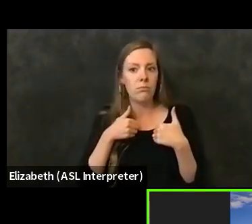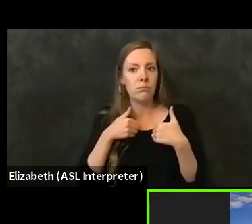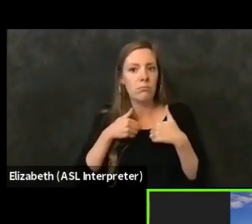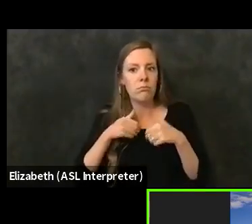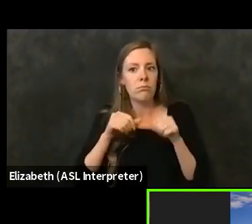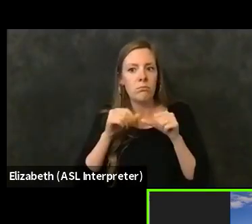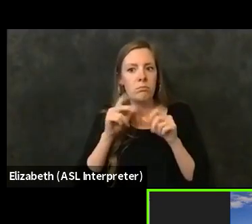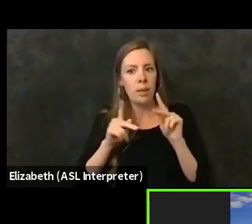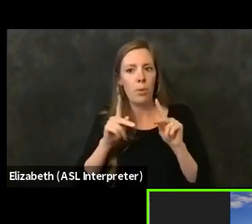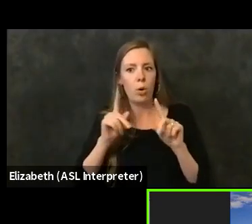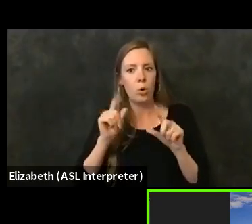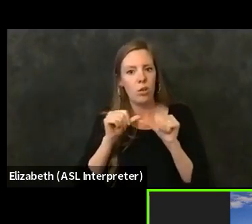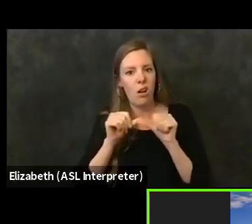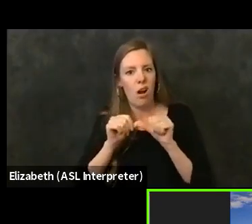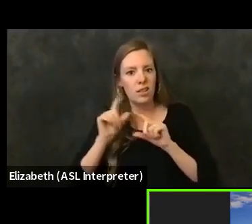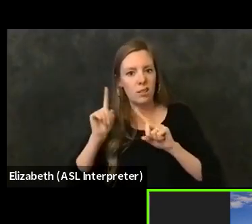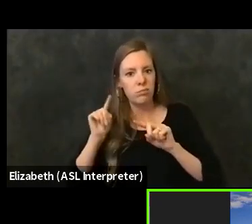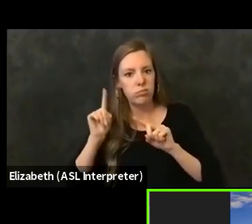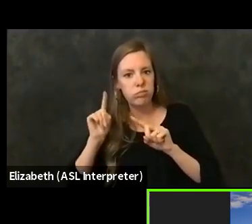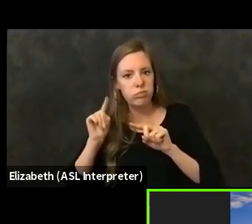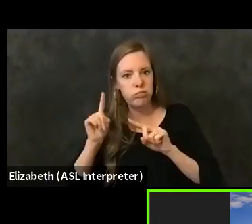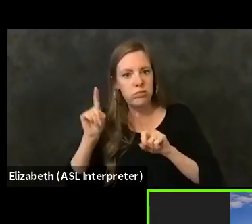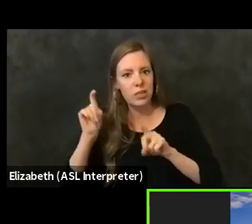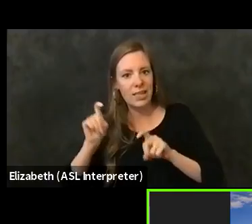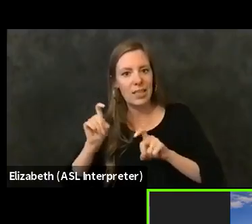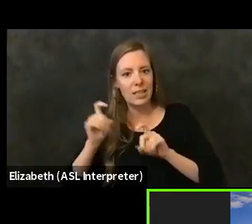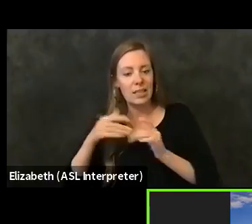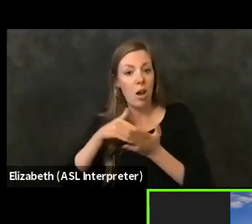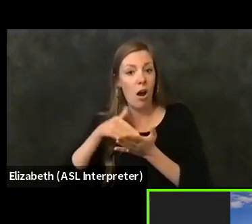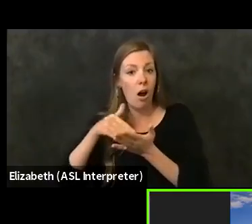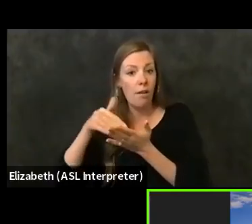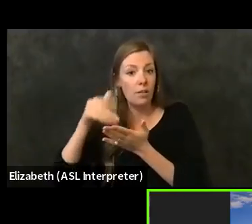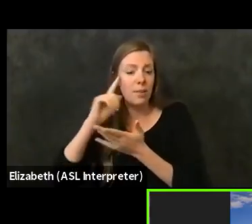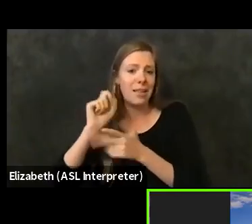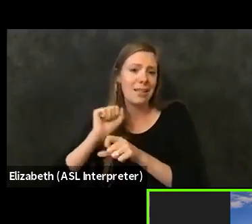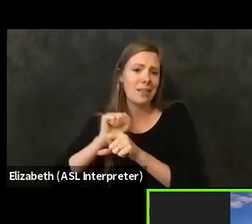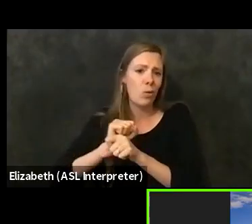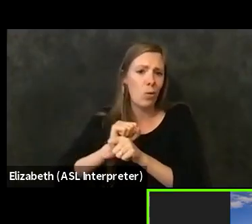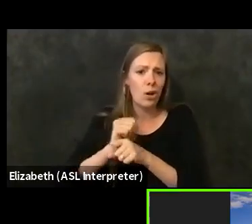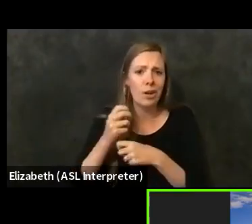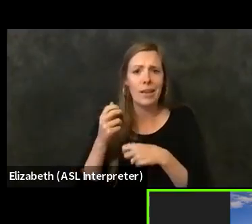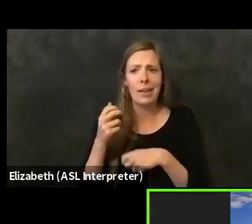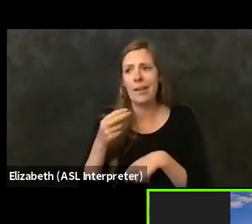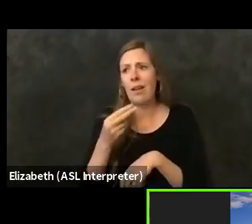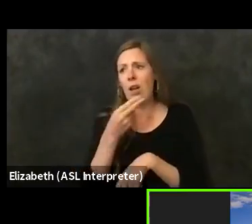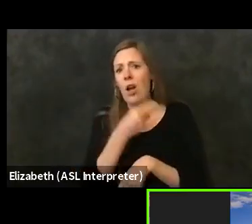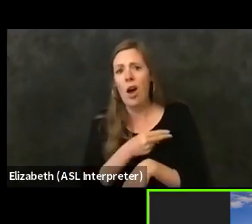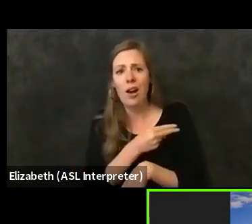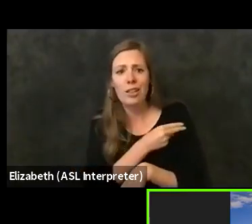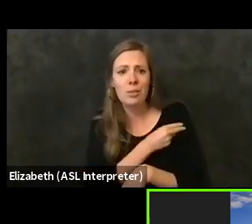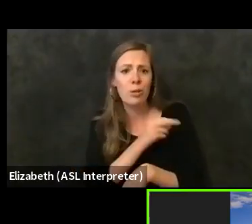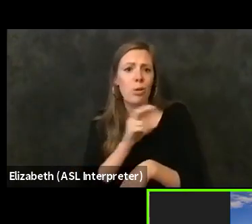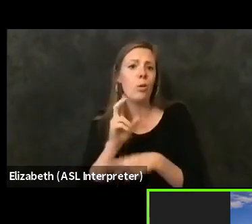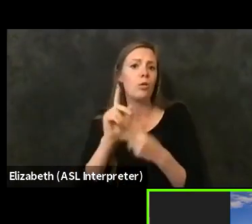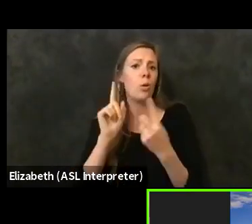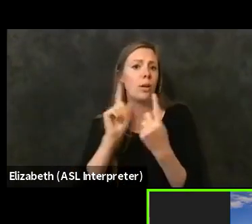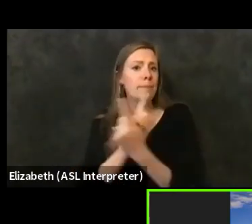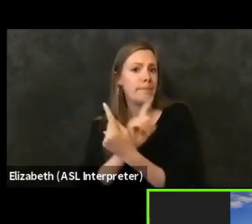people who are working health care workers, people who are working and in high contact jobs, and other vulnerable